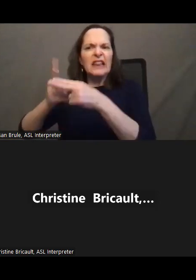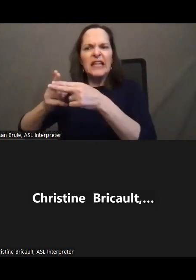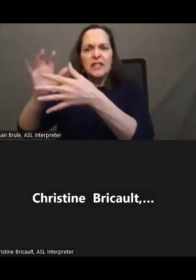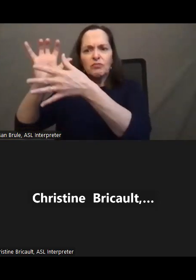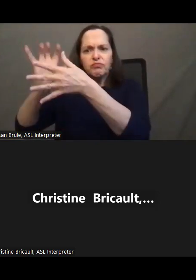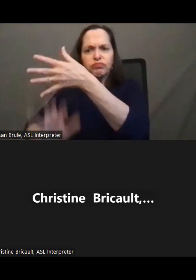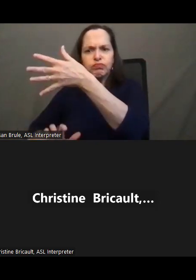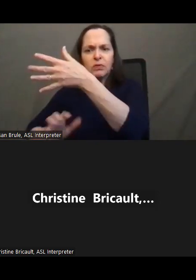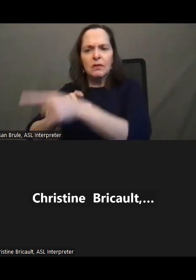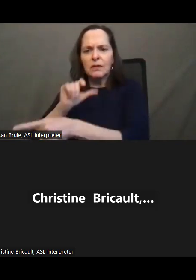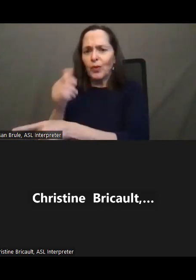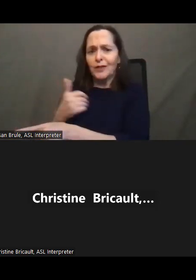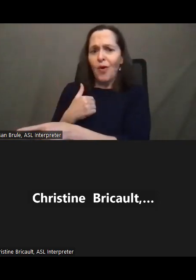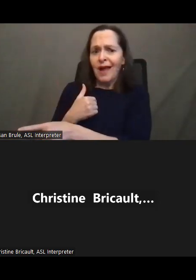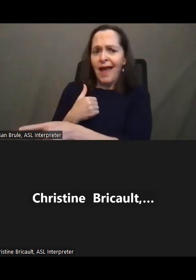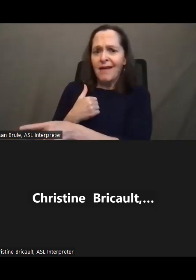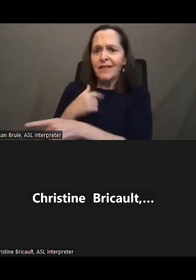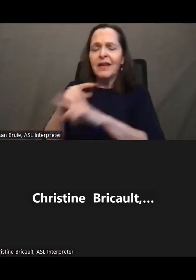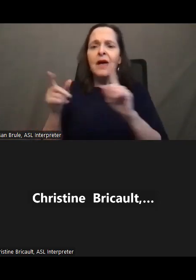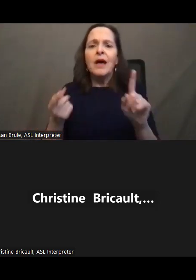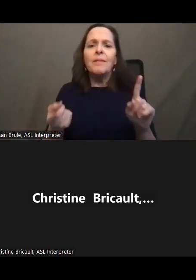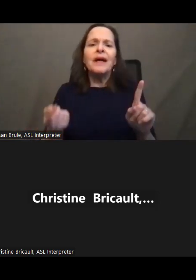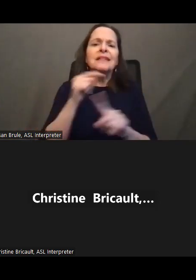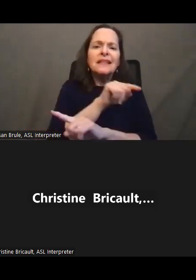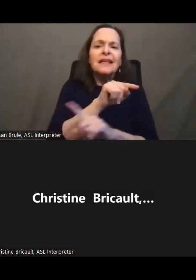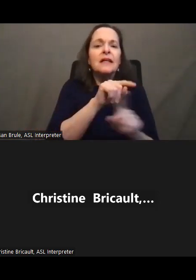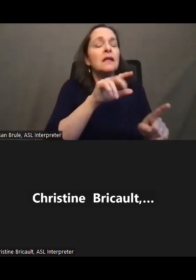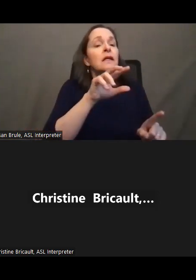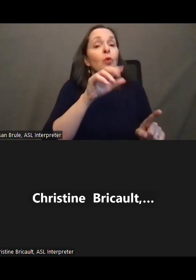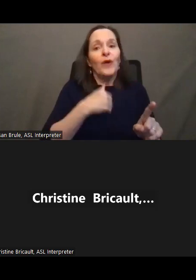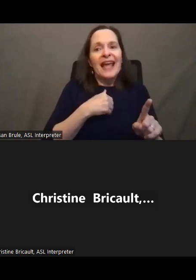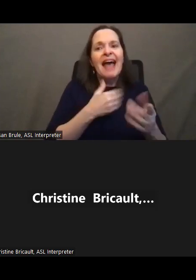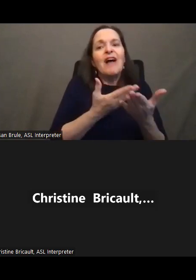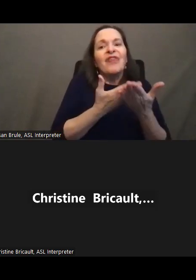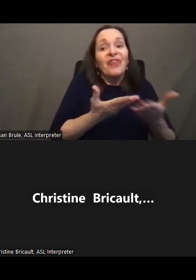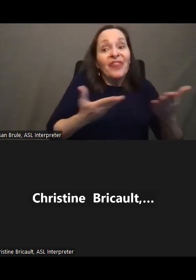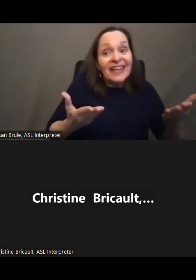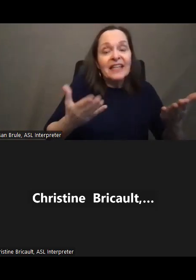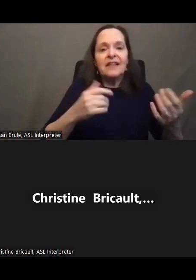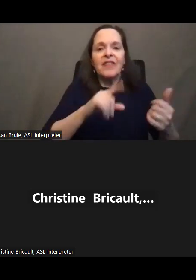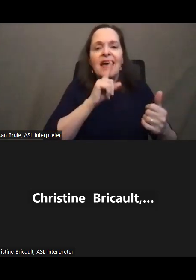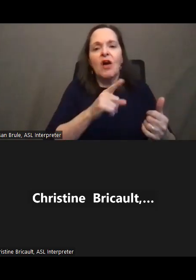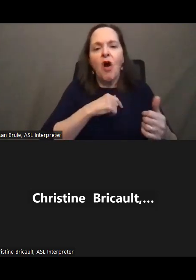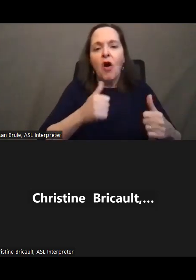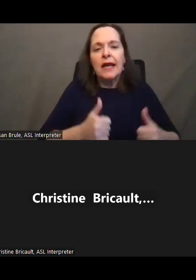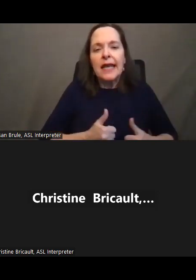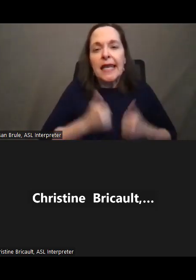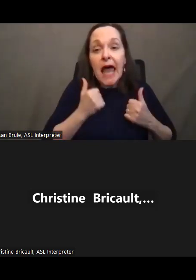in the regs of different kinds of things that are major life activities, or major bodily functions.